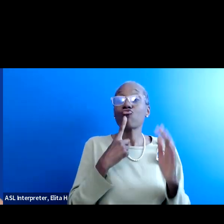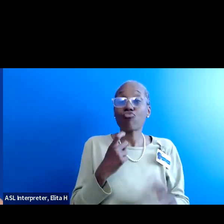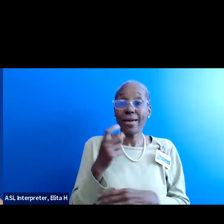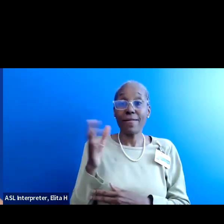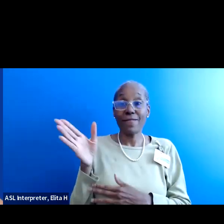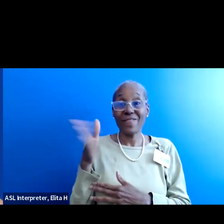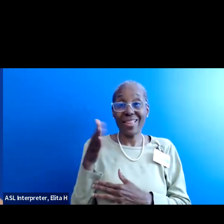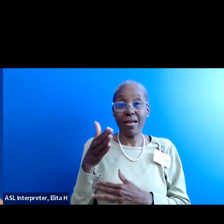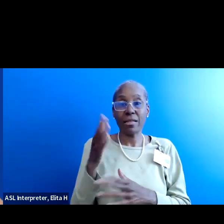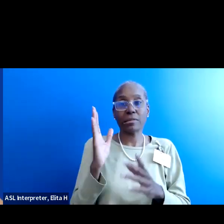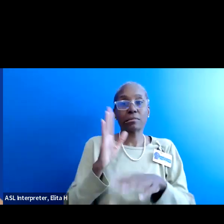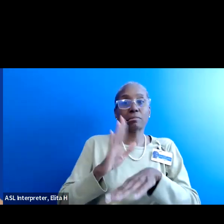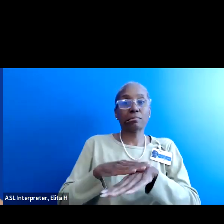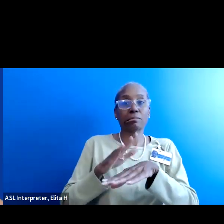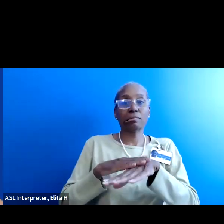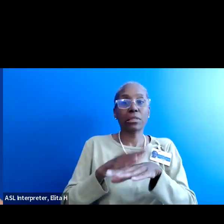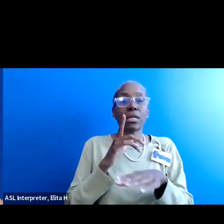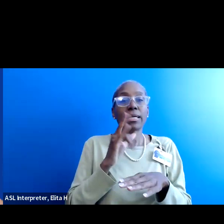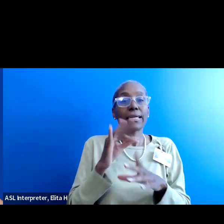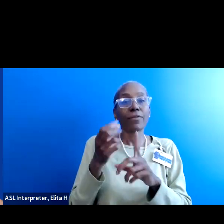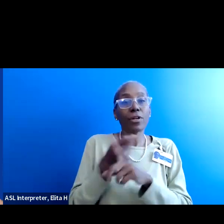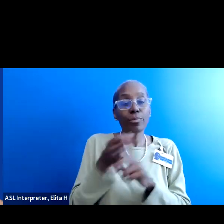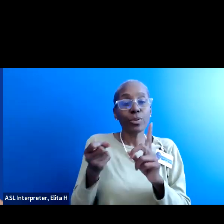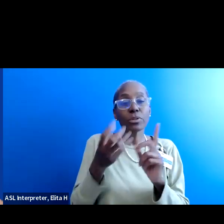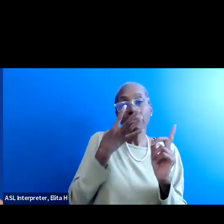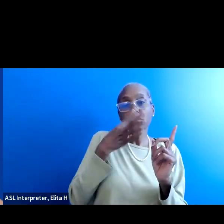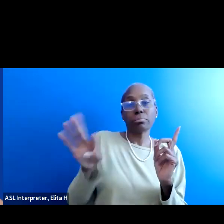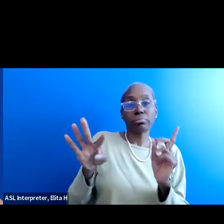care issues, maybe even abuse, neglect, or exploitation that needs to be addressed.